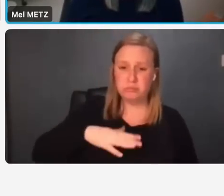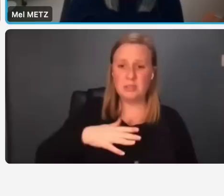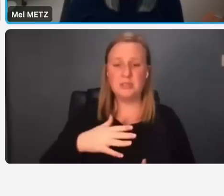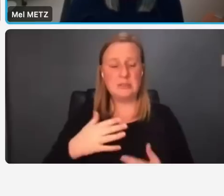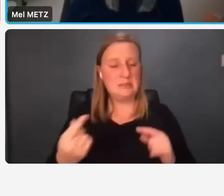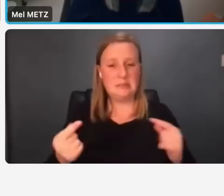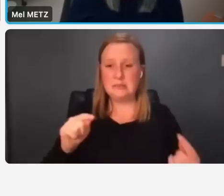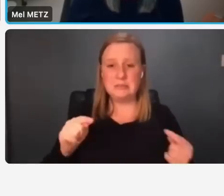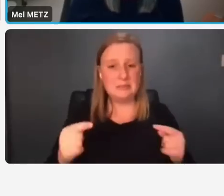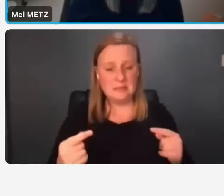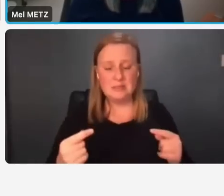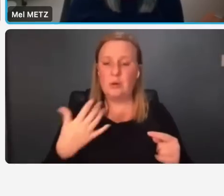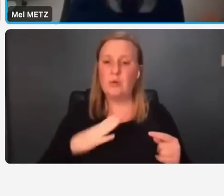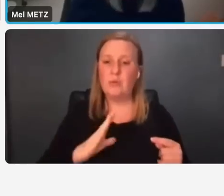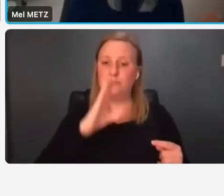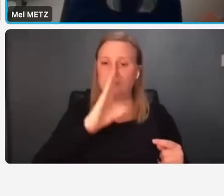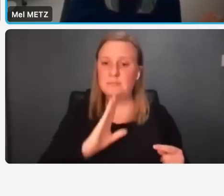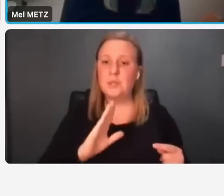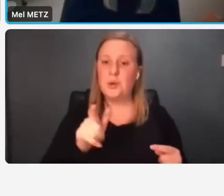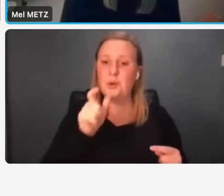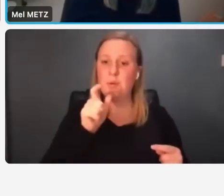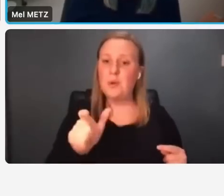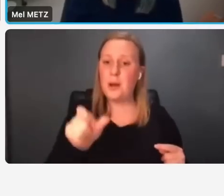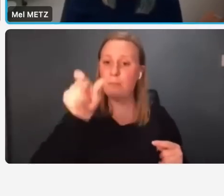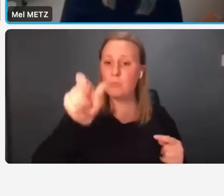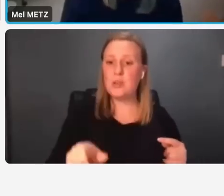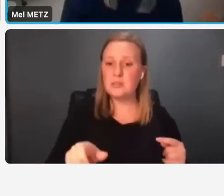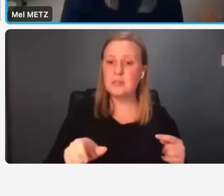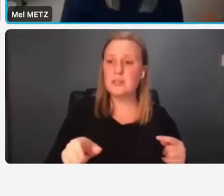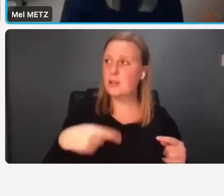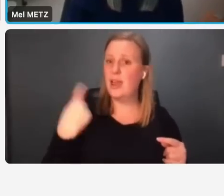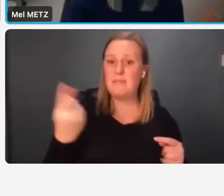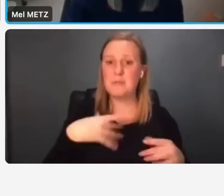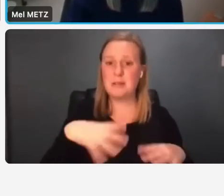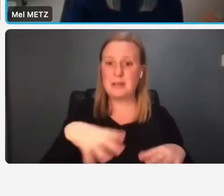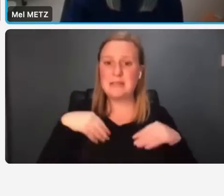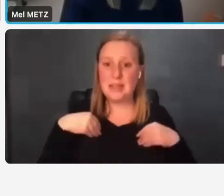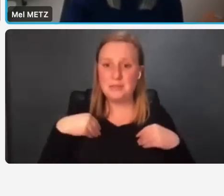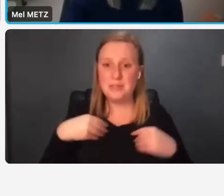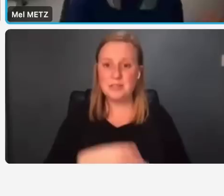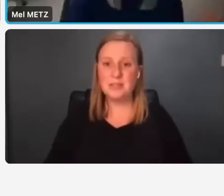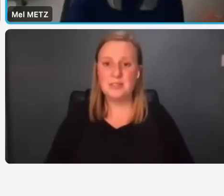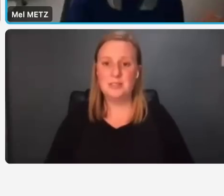no one can kind of take offence to and that just describes exactly what we're creating the system about.